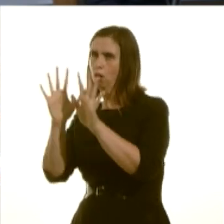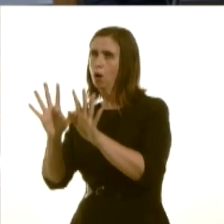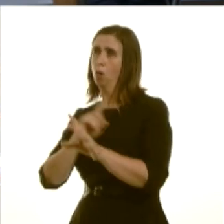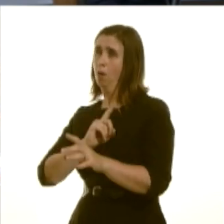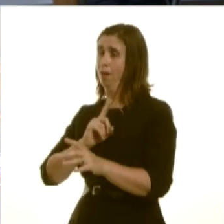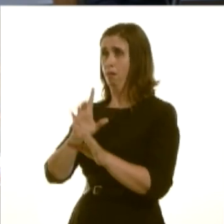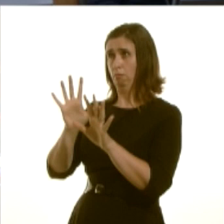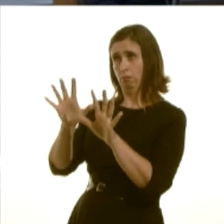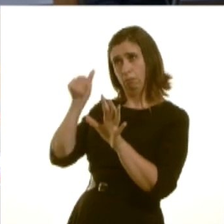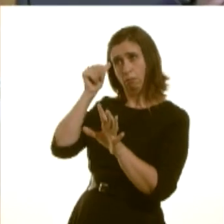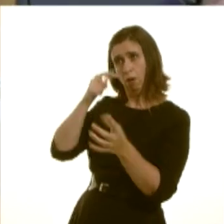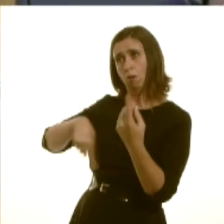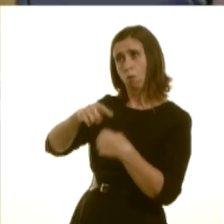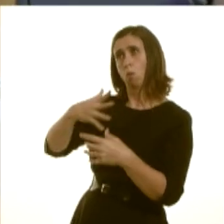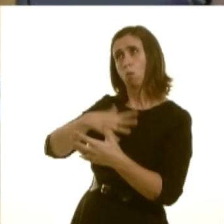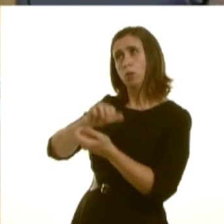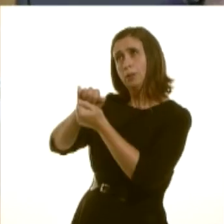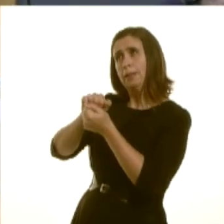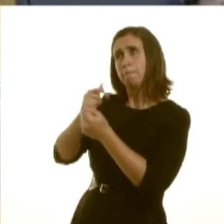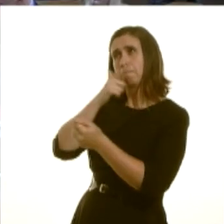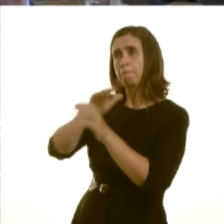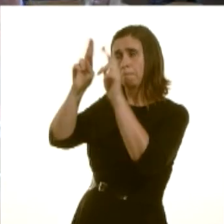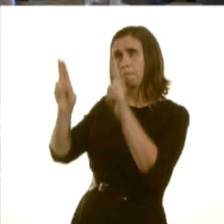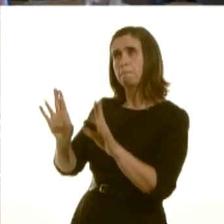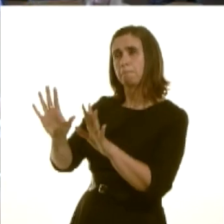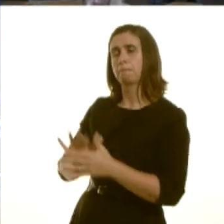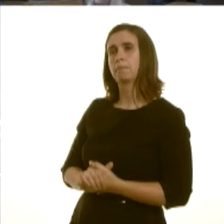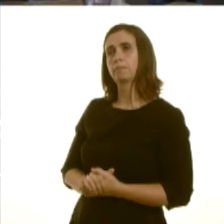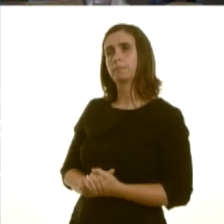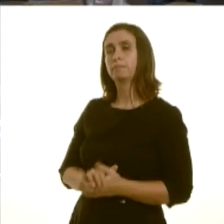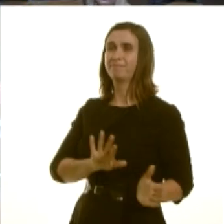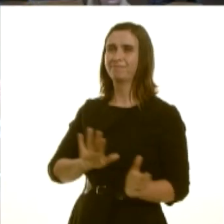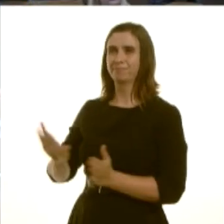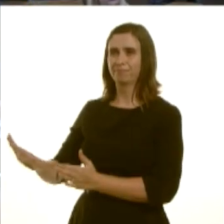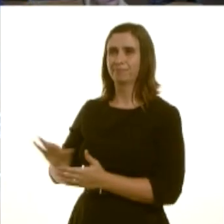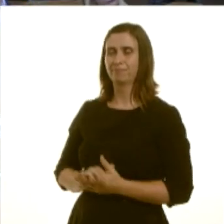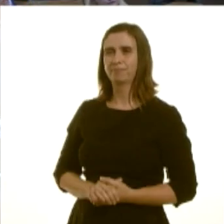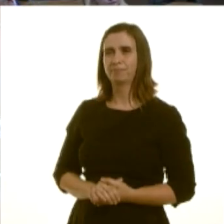hynny yn y ffordd y maent yn dymuno. Sandy Mewies: 5. A wnaiff y Prif Weinidog